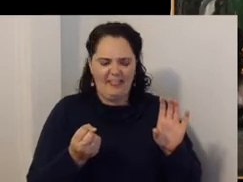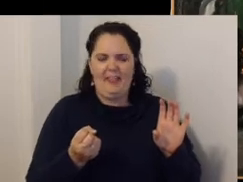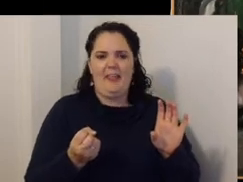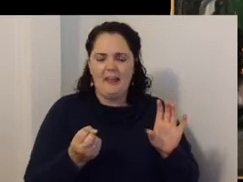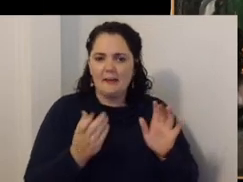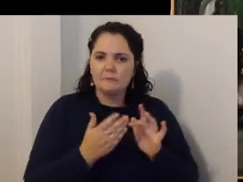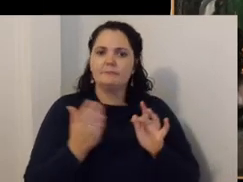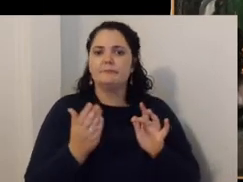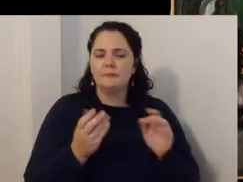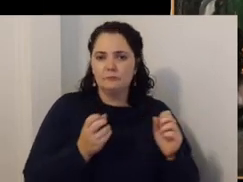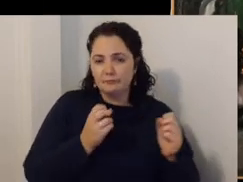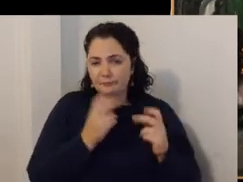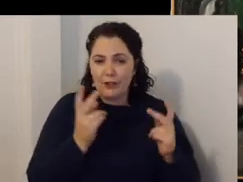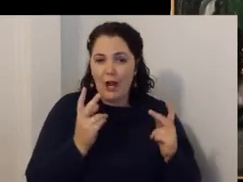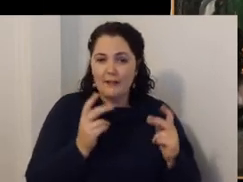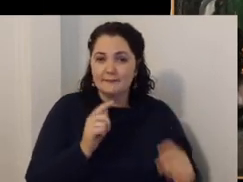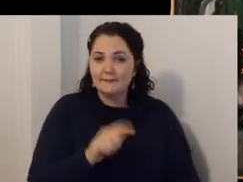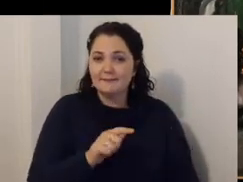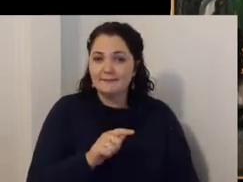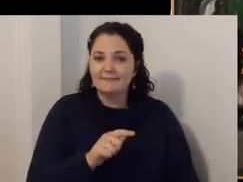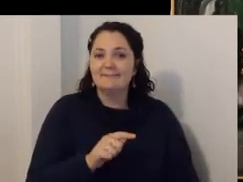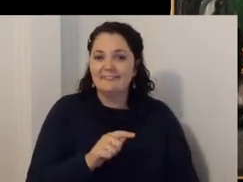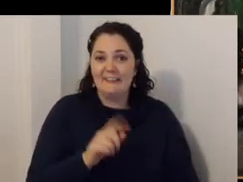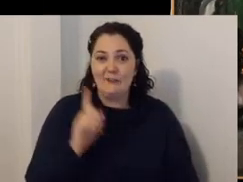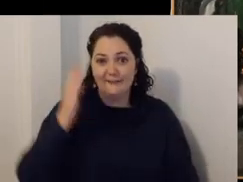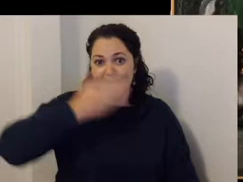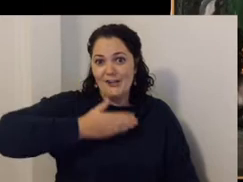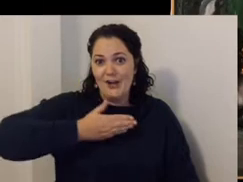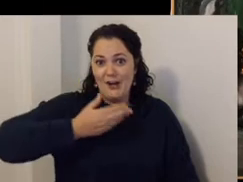these really punctuated highlights and that's what we're going to explore tonight as we draw in the